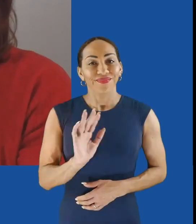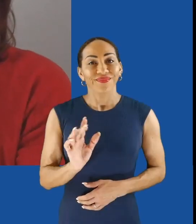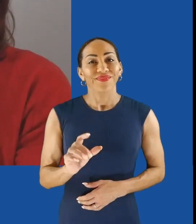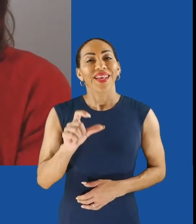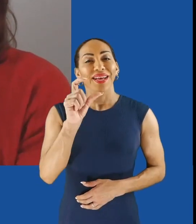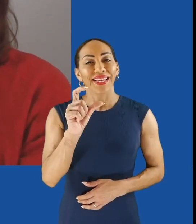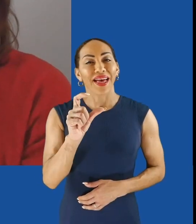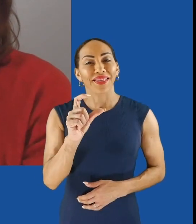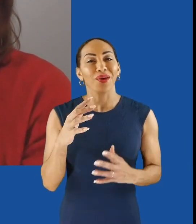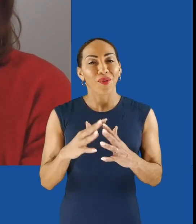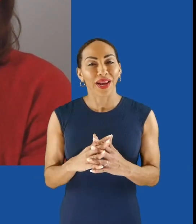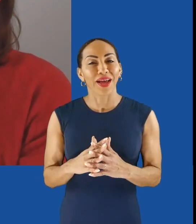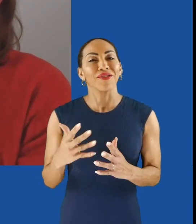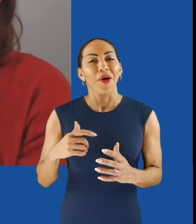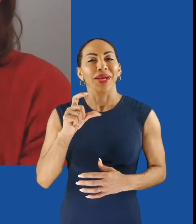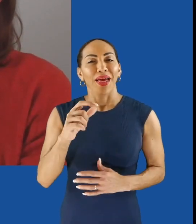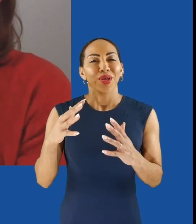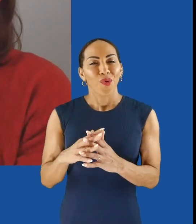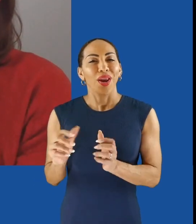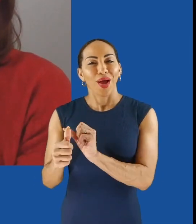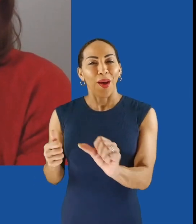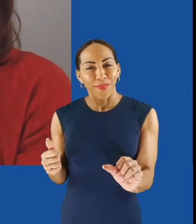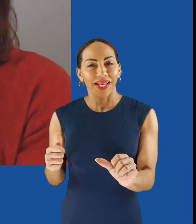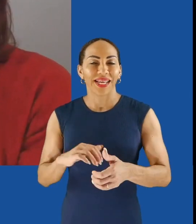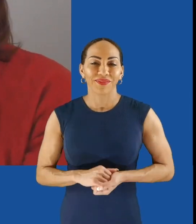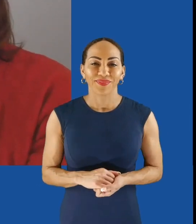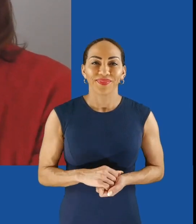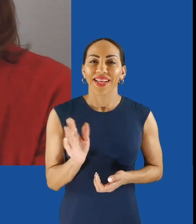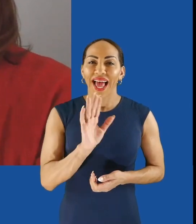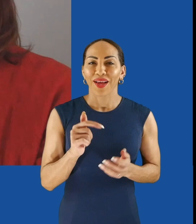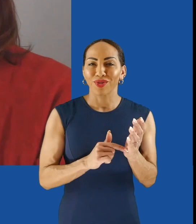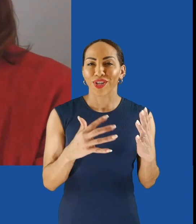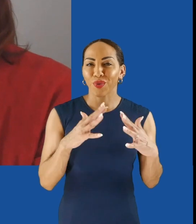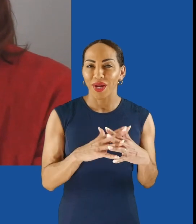Hi, I'm Cathy from Cathy Waller Company and I'm Trish Wheatley from Disability Arts Online.